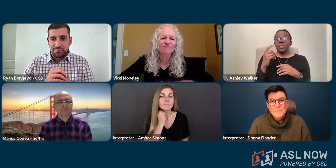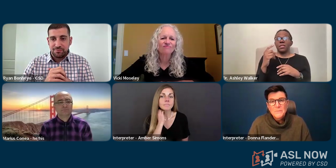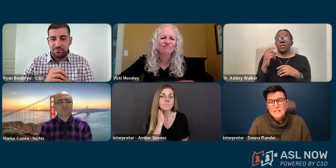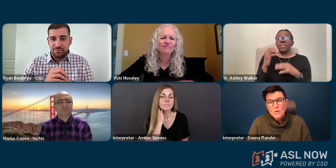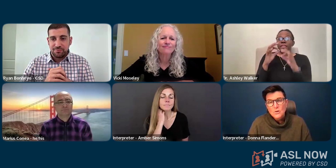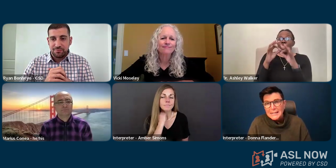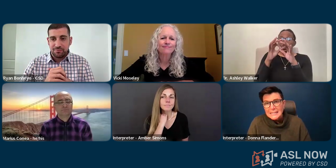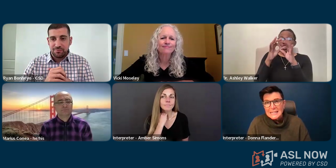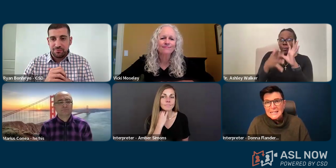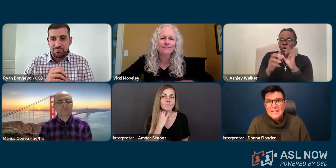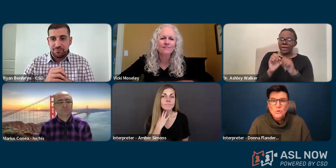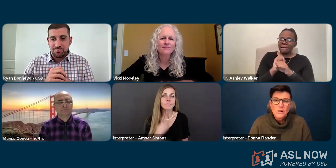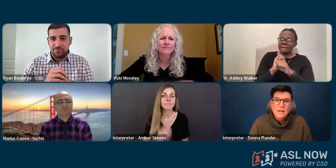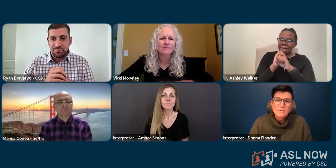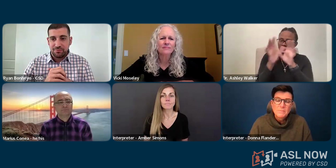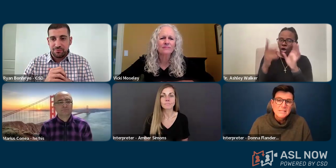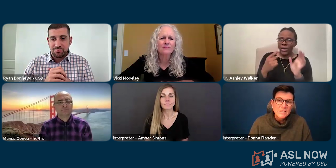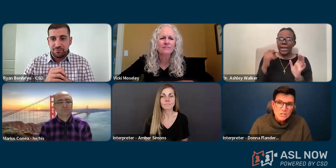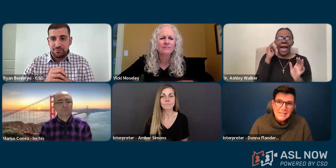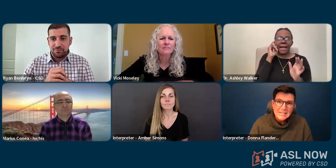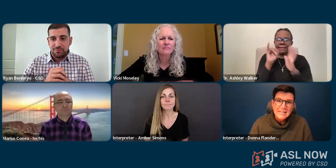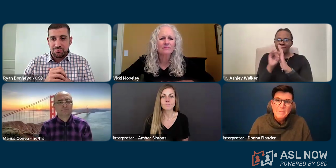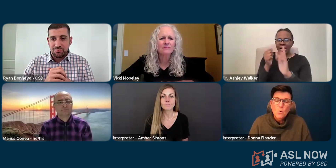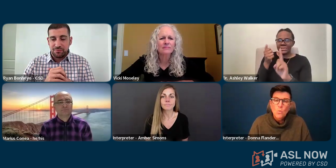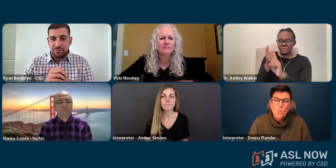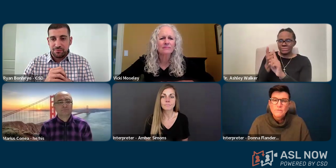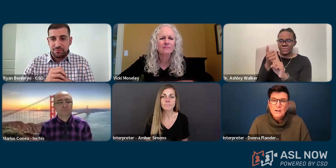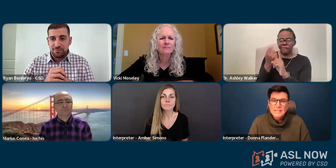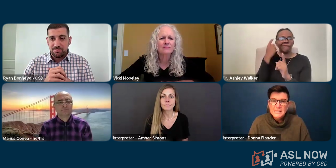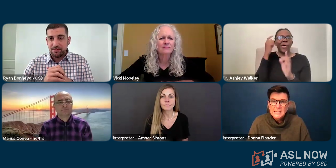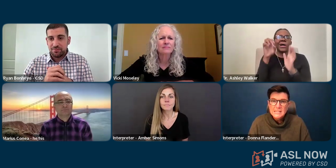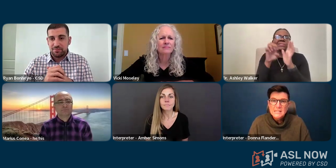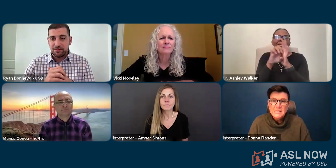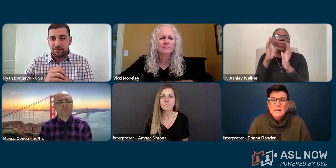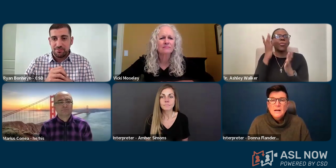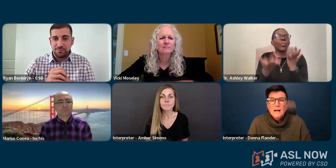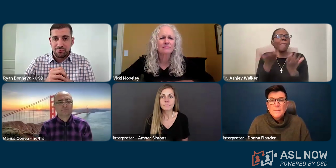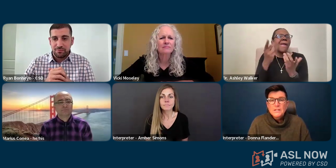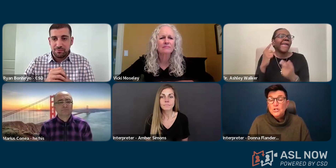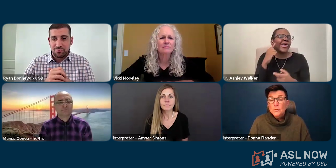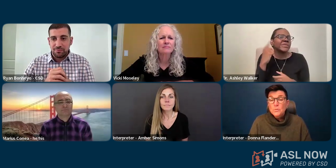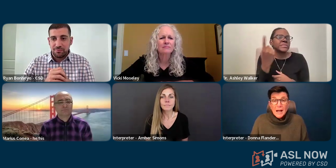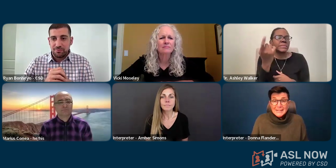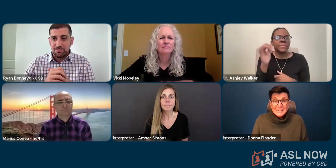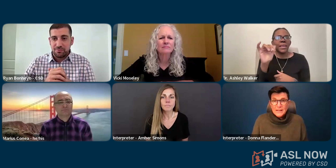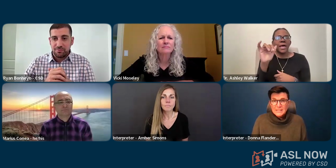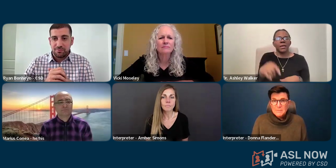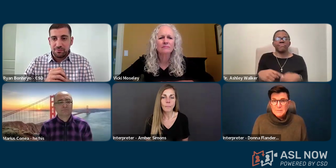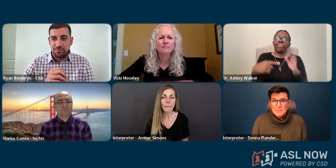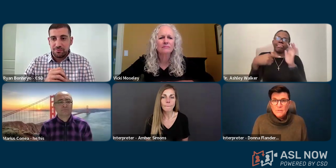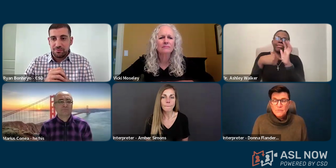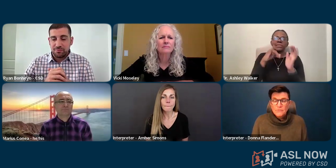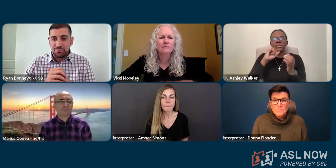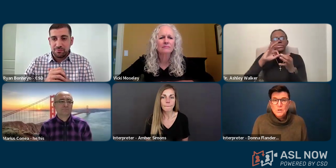If it's a close mindedness or a misunderstanding about what VRS is, the interpreter identifies themselves.